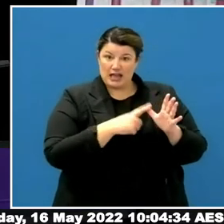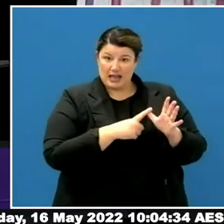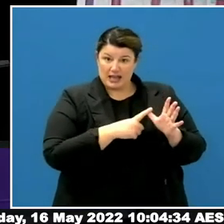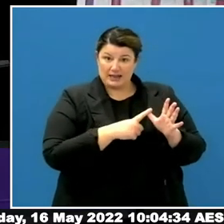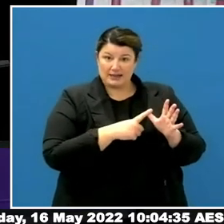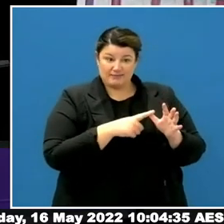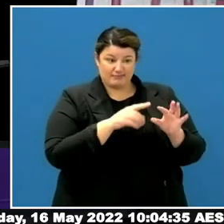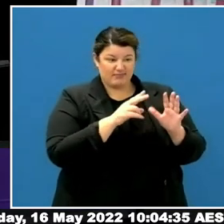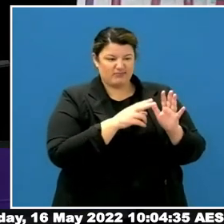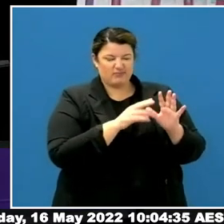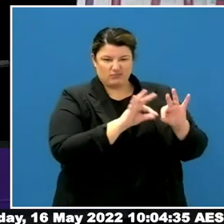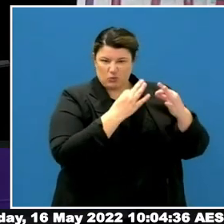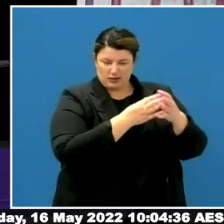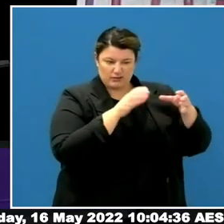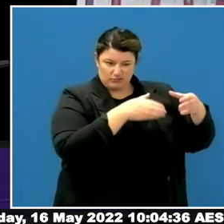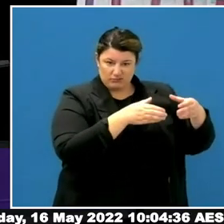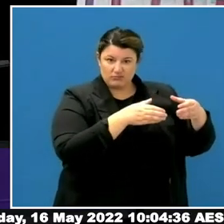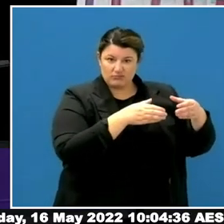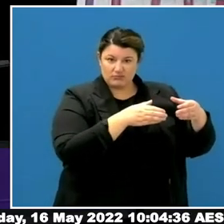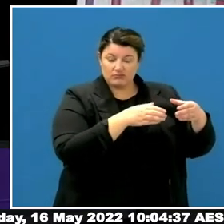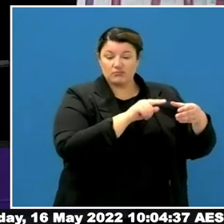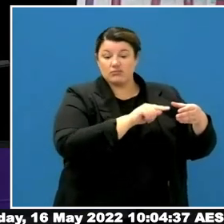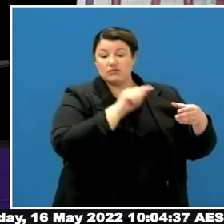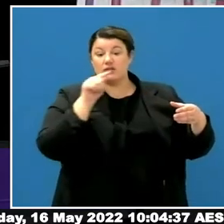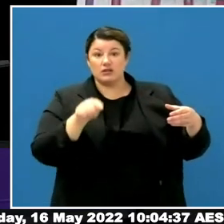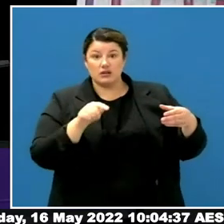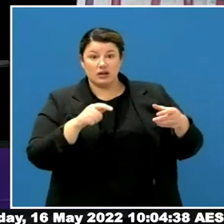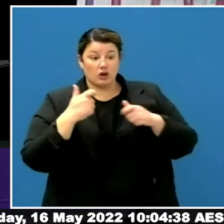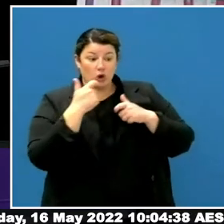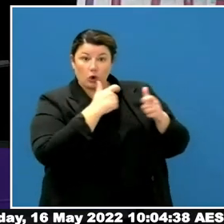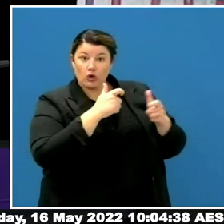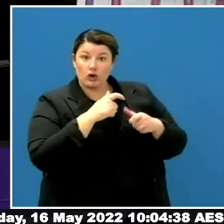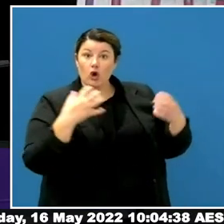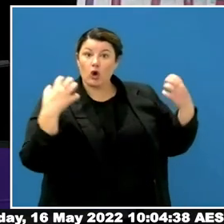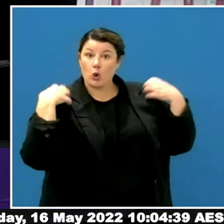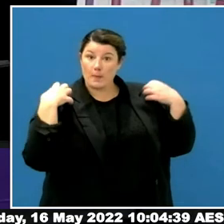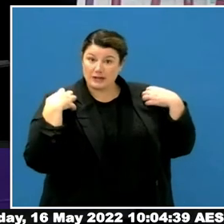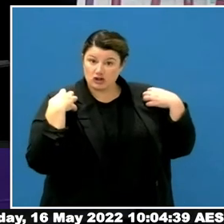Agency, the NDIS Quality and Safeguards Commission, and the South Australian